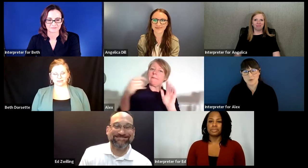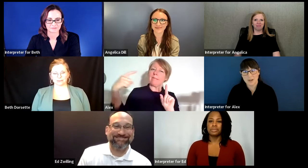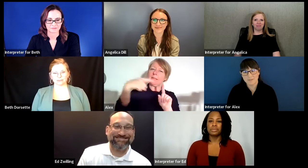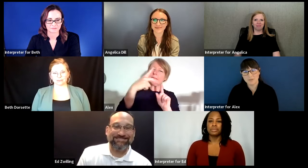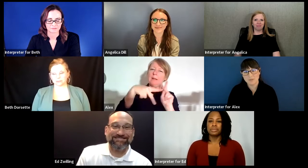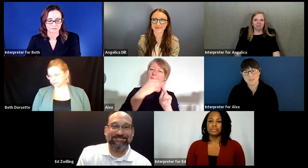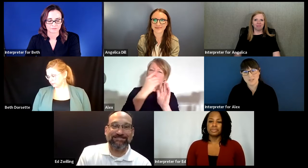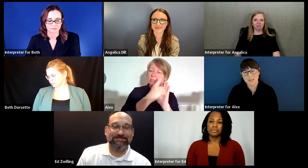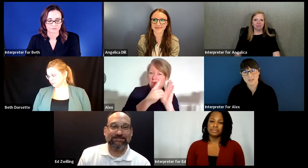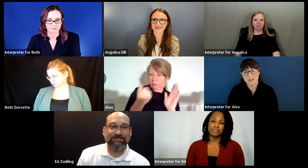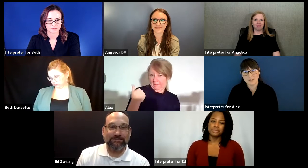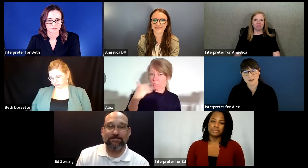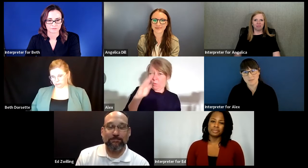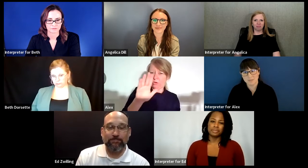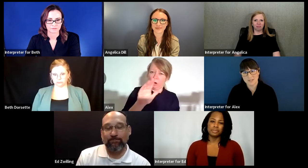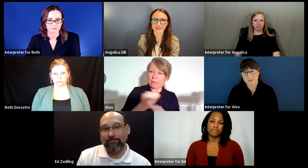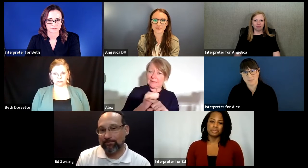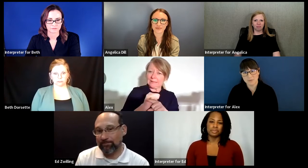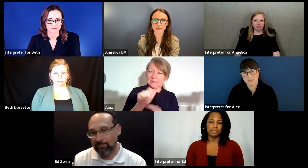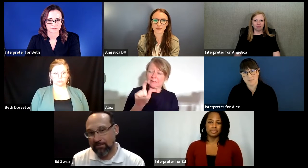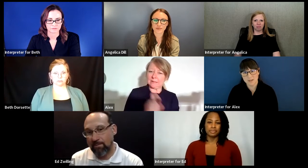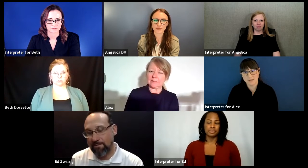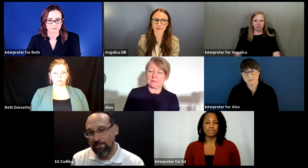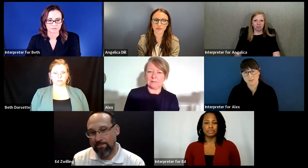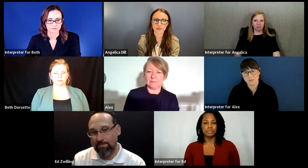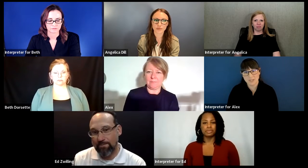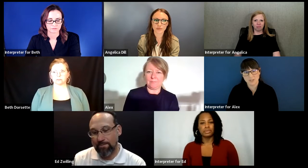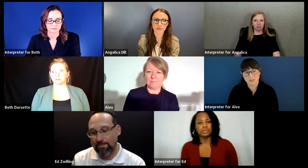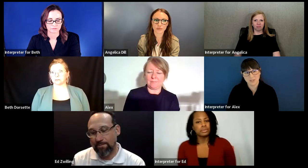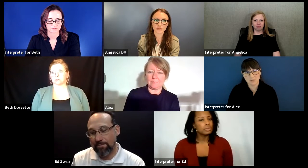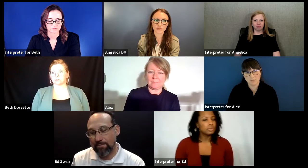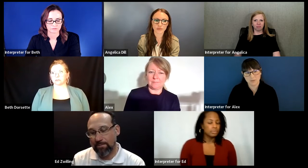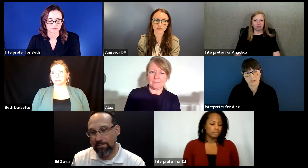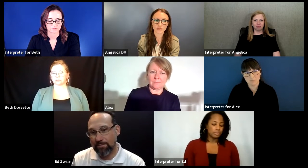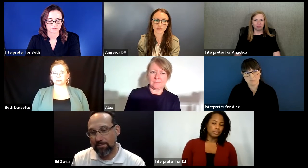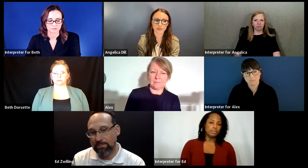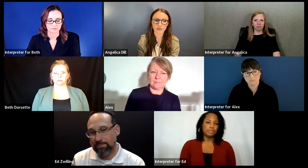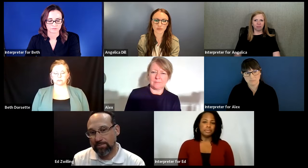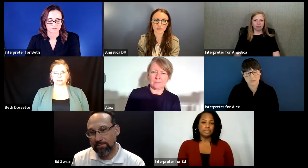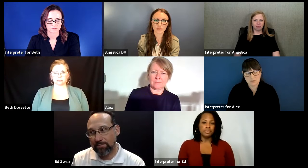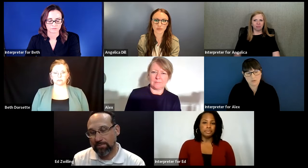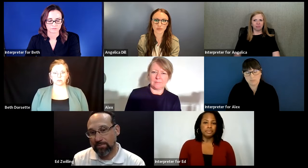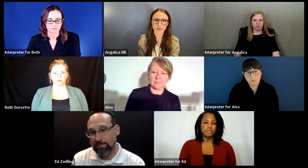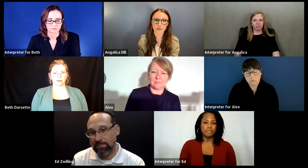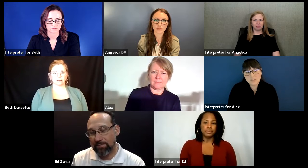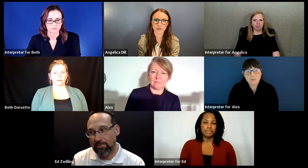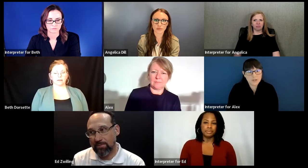So have you seen any examples of that kind of discrimination that you have, you know,